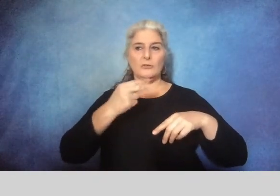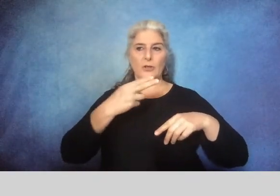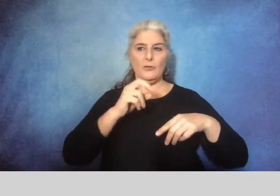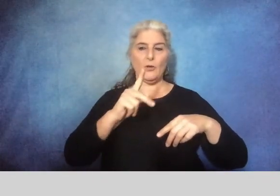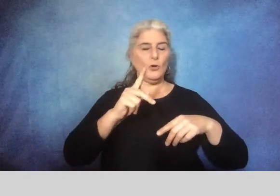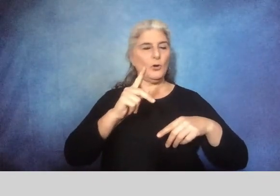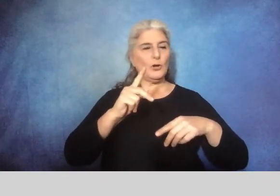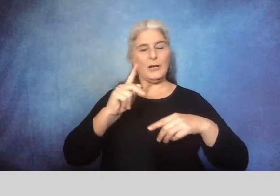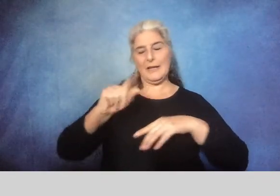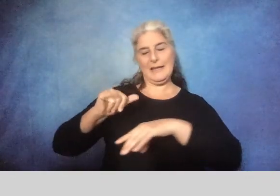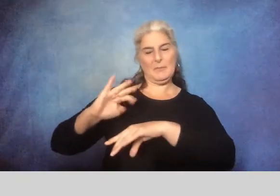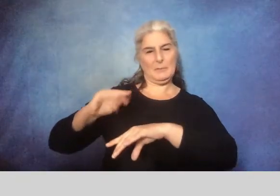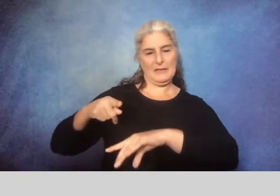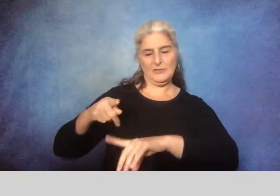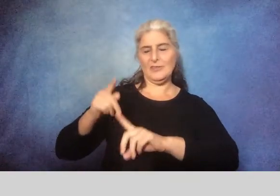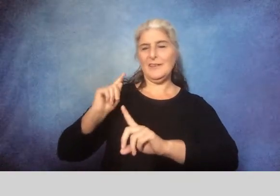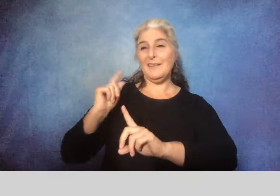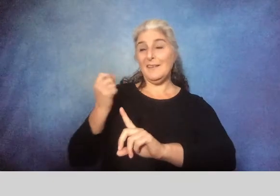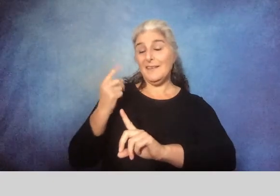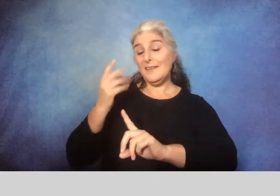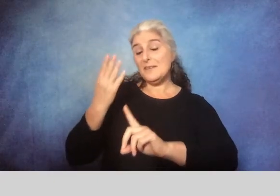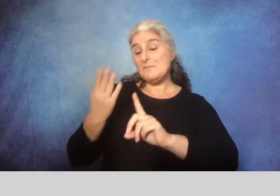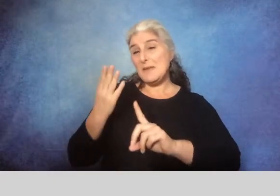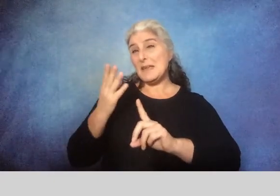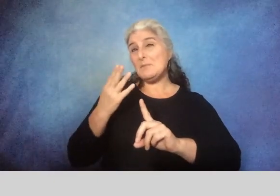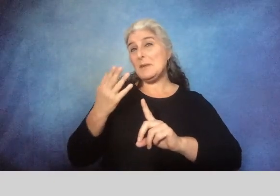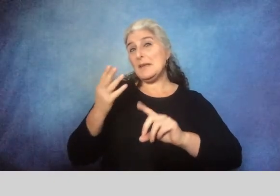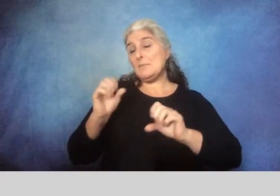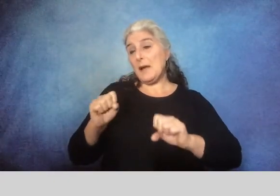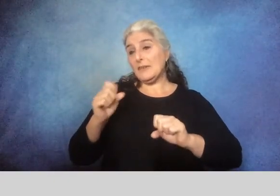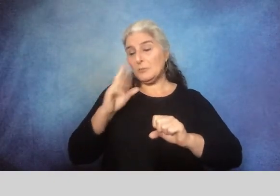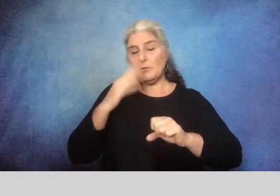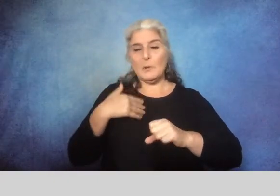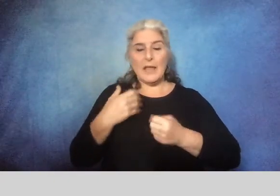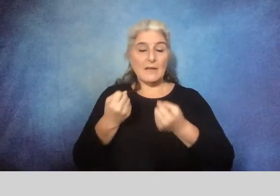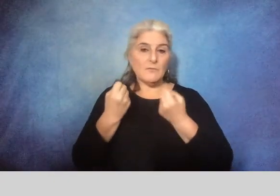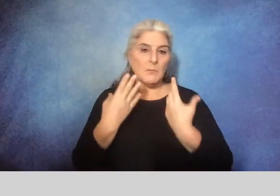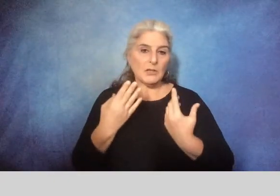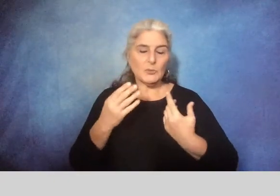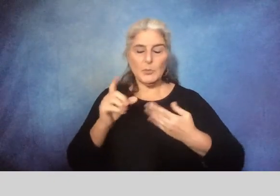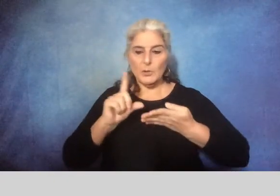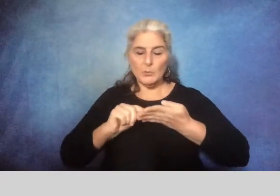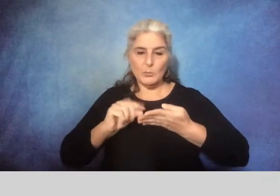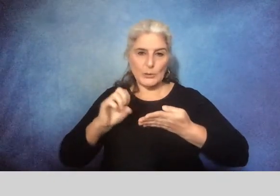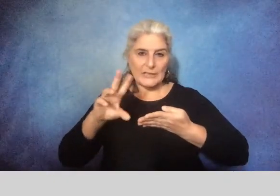It is quite possible that there may be multiple print output. For example, in our case we only implemented